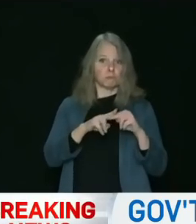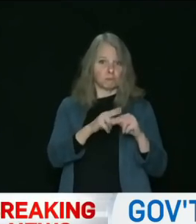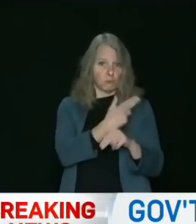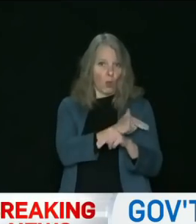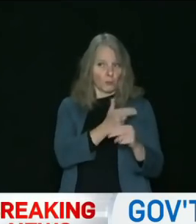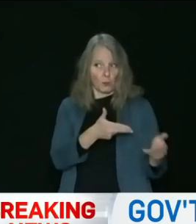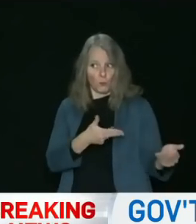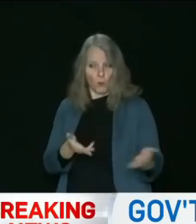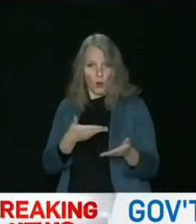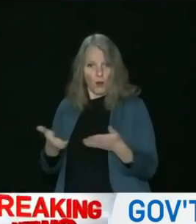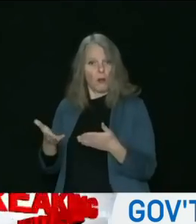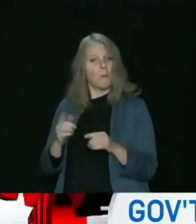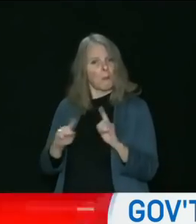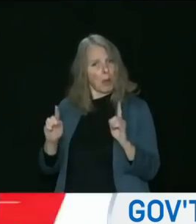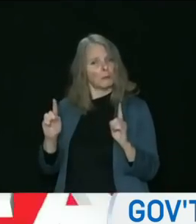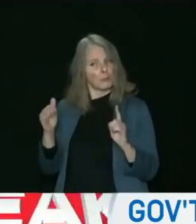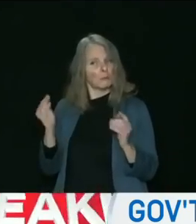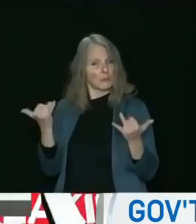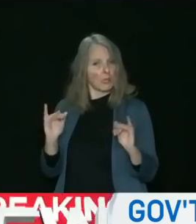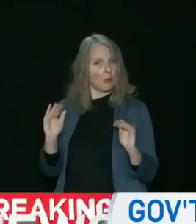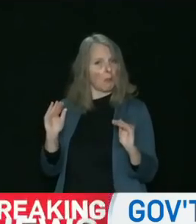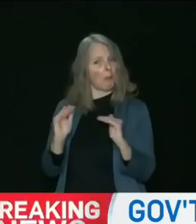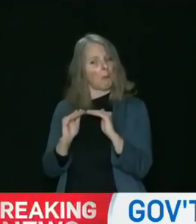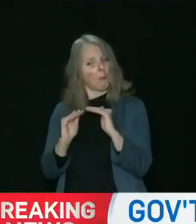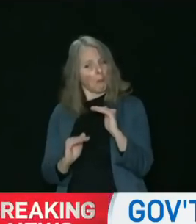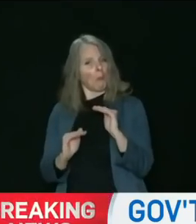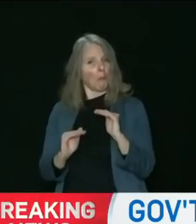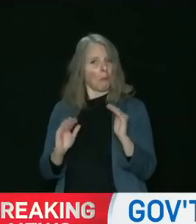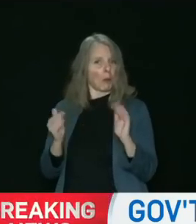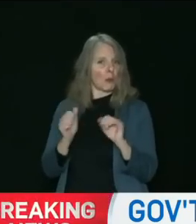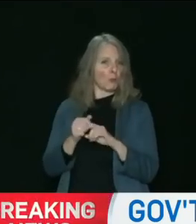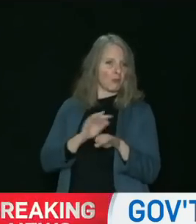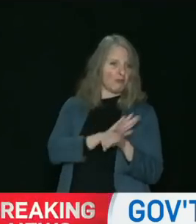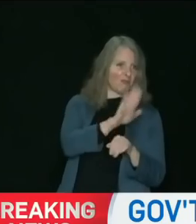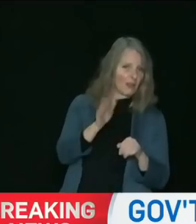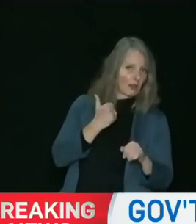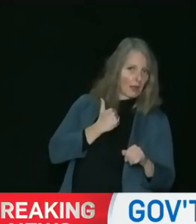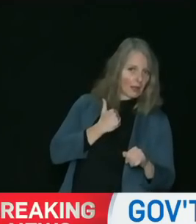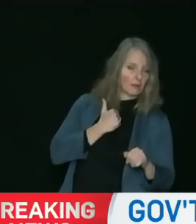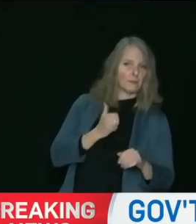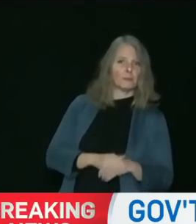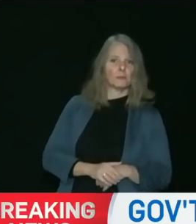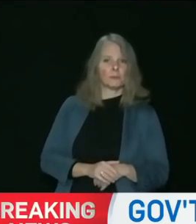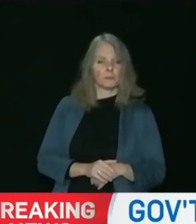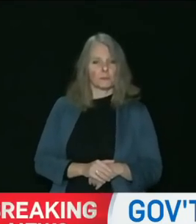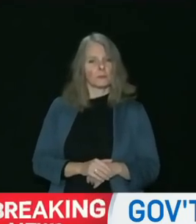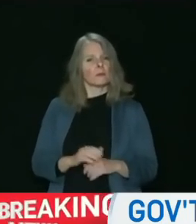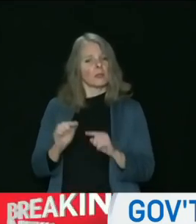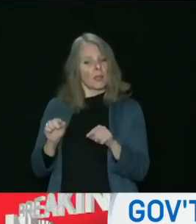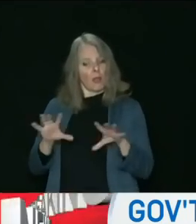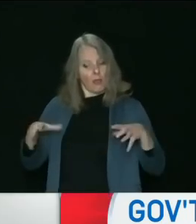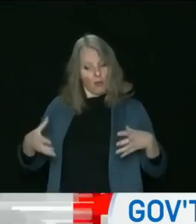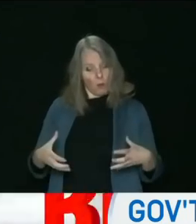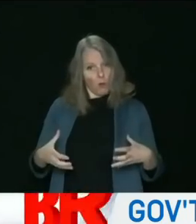HOSPITALIZATIONS HAS INCREASED COMPARATIVELY TO PREVIOUS WAVES,